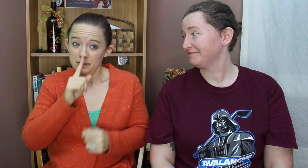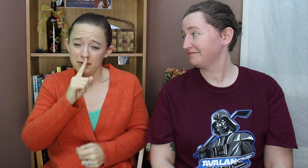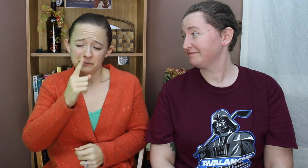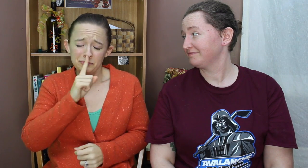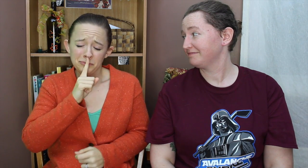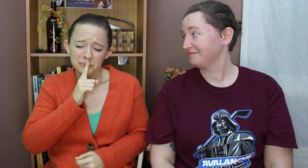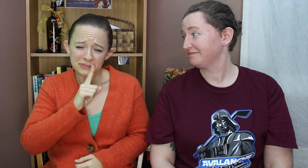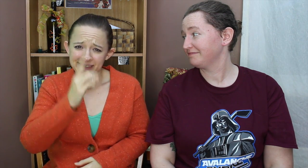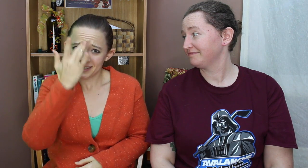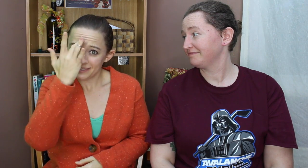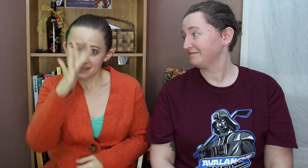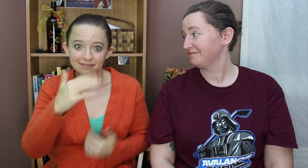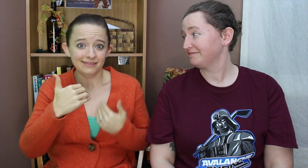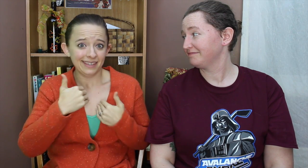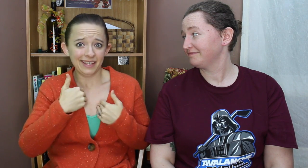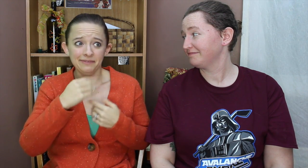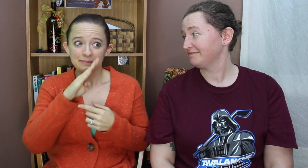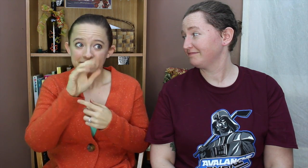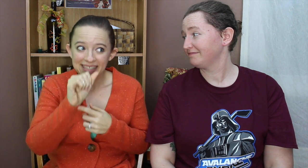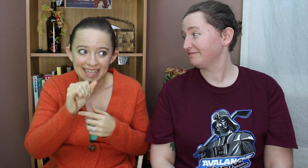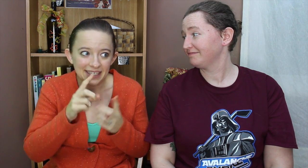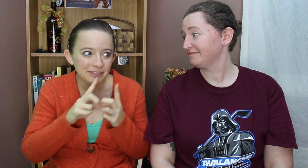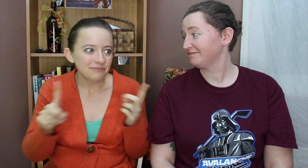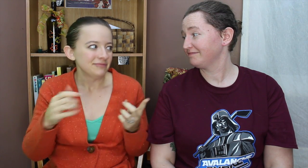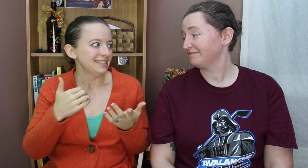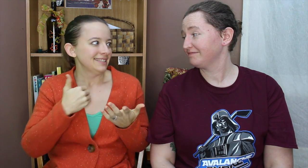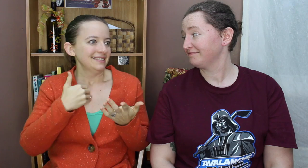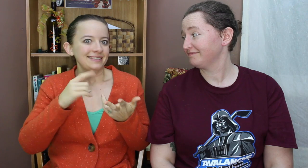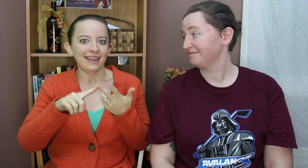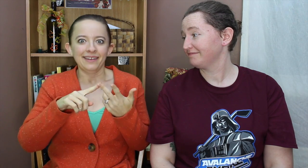You know a lot of Deaf people are really really intelligent. They have